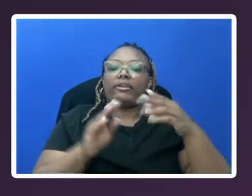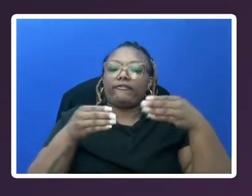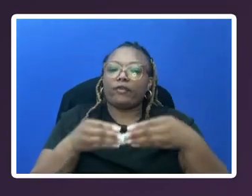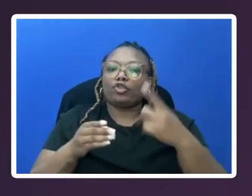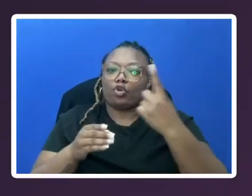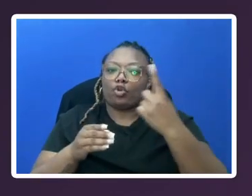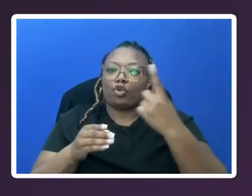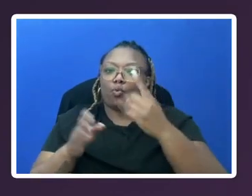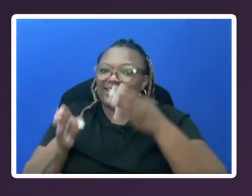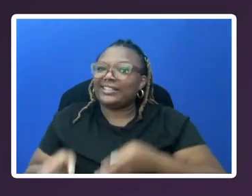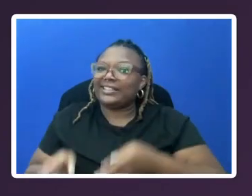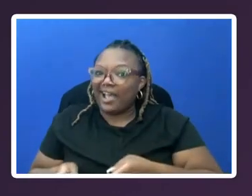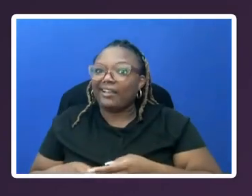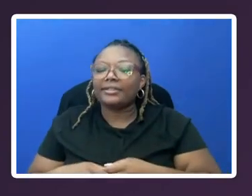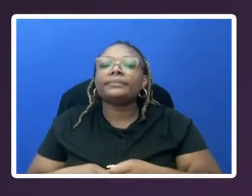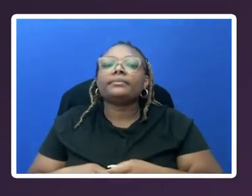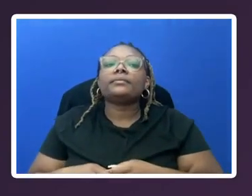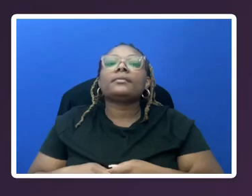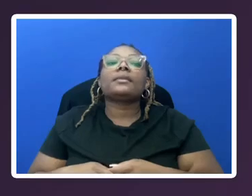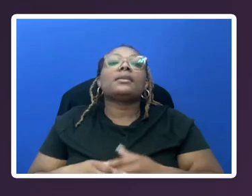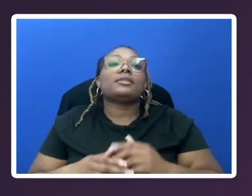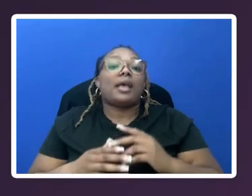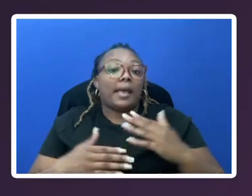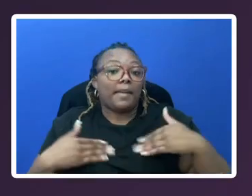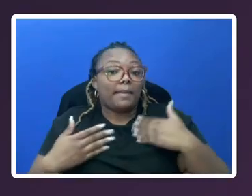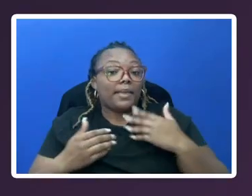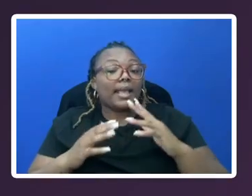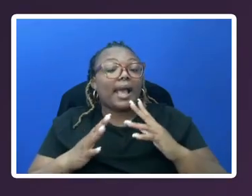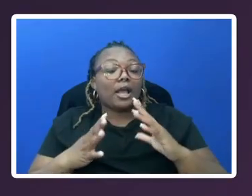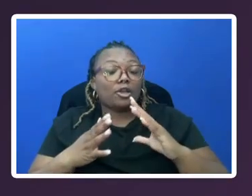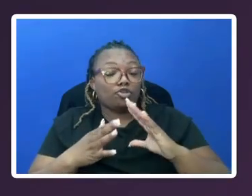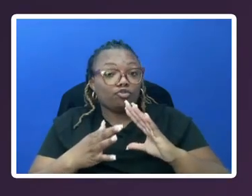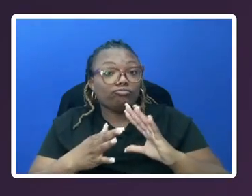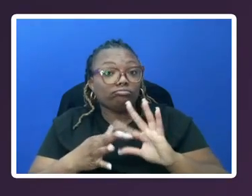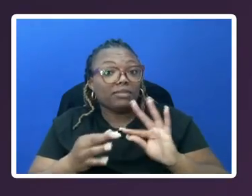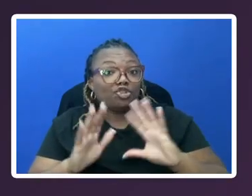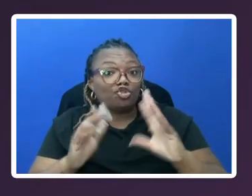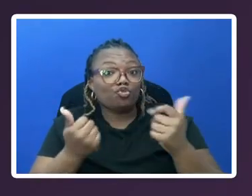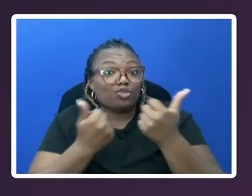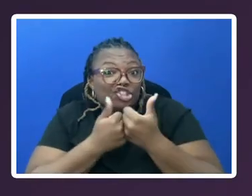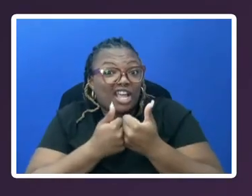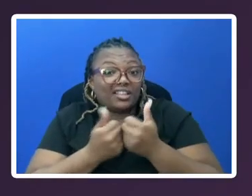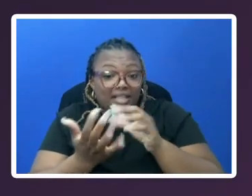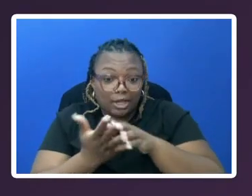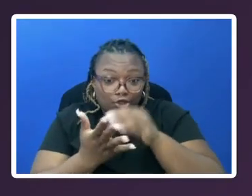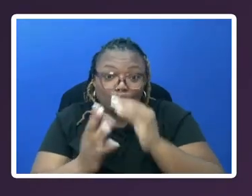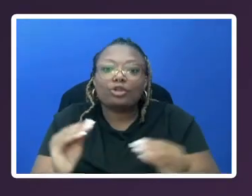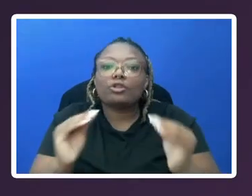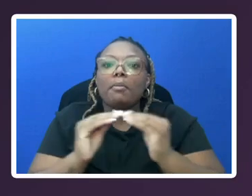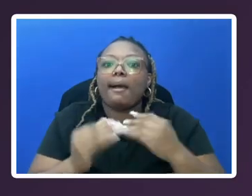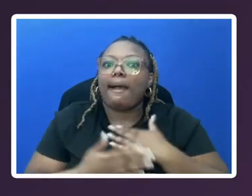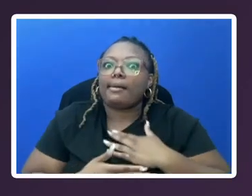you know, you were kind of challenged as you learned more. I appreciate that. And let's